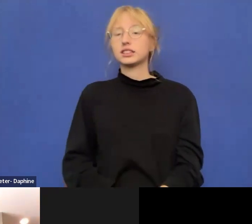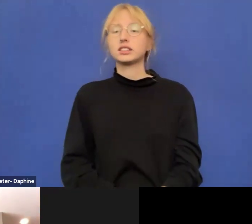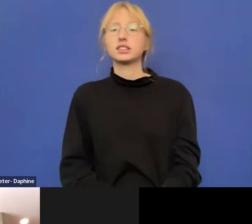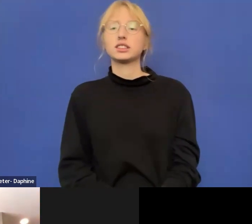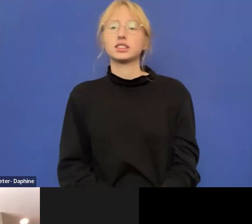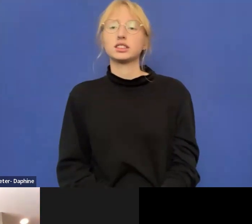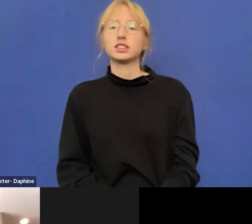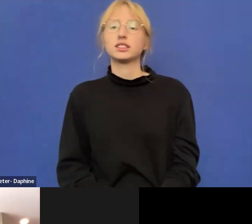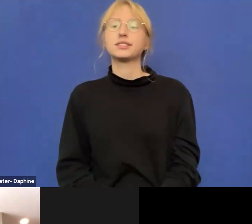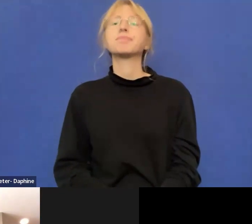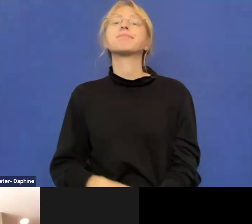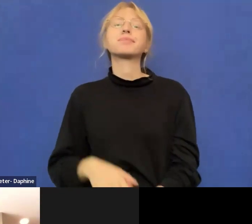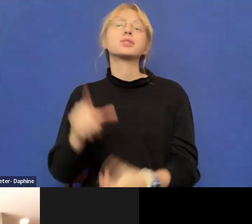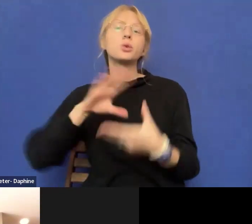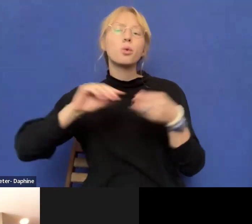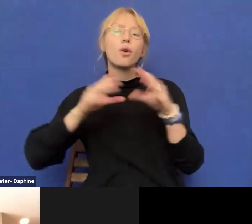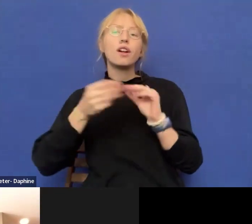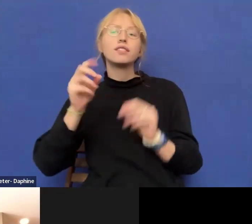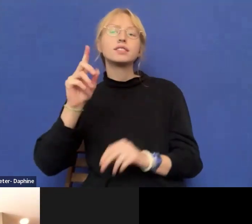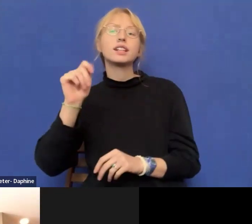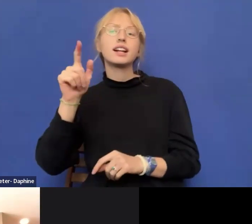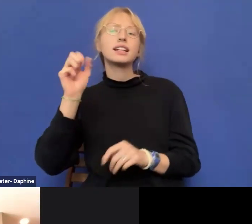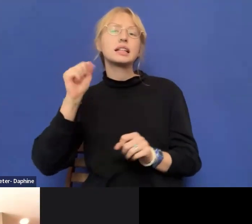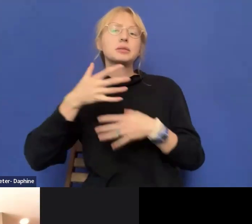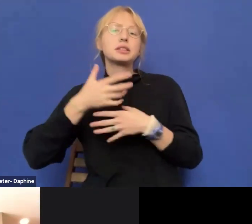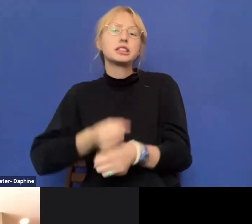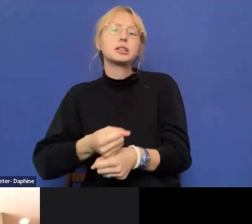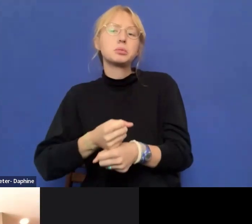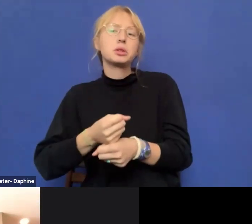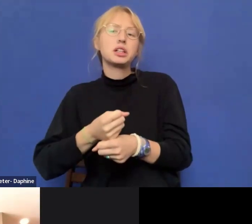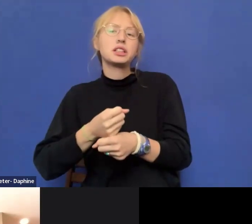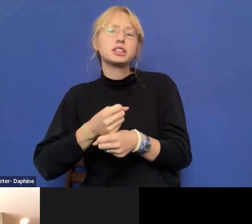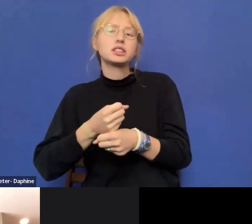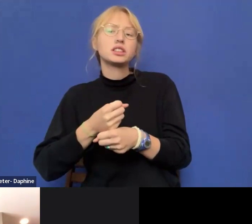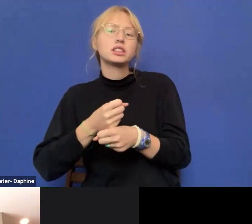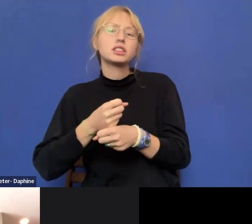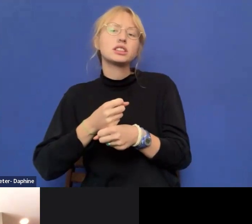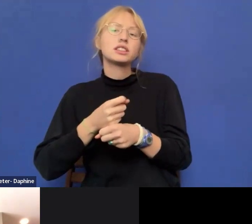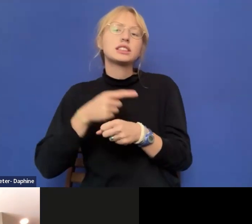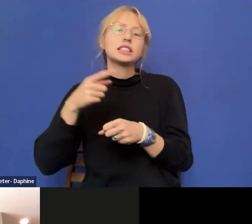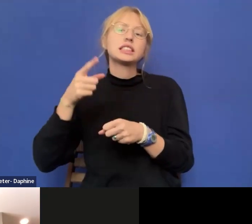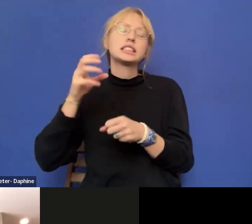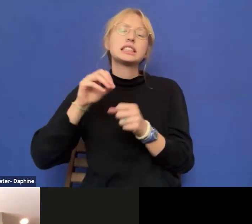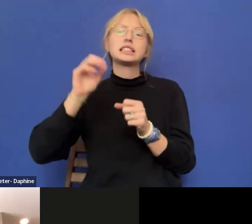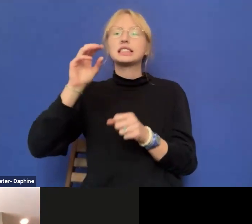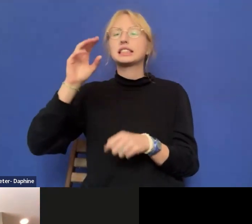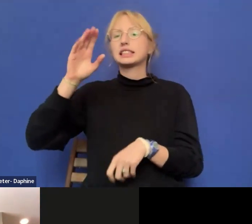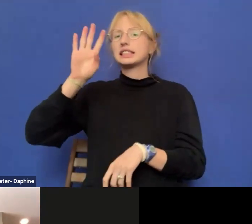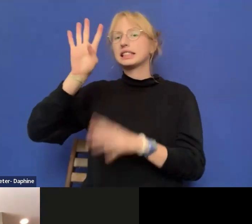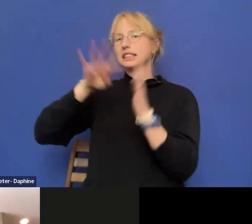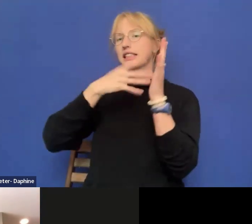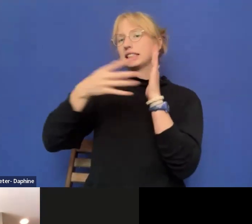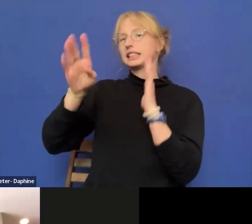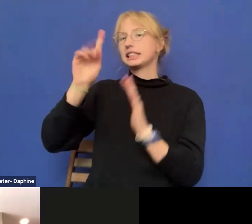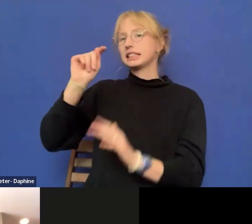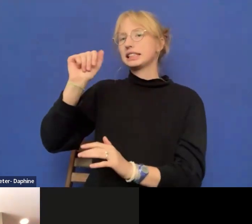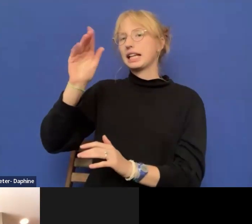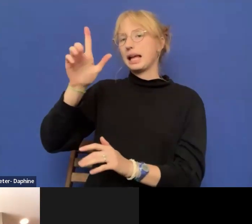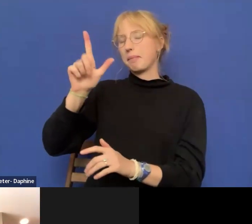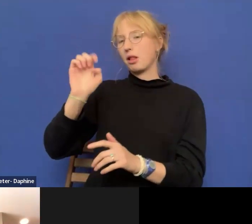So qualitative data can be summarized in a tabular format. For example if you're